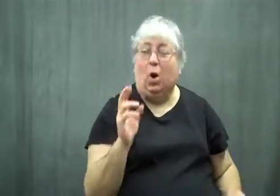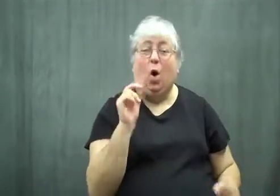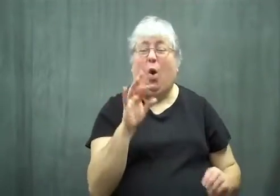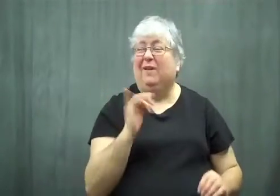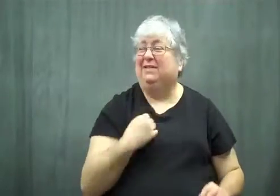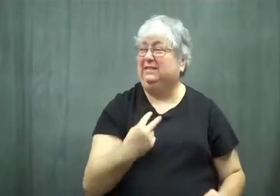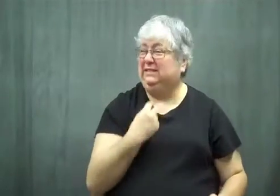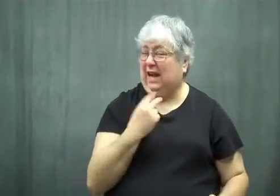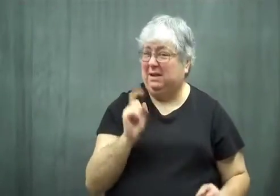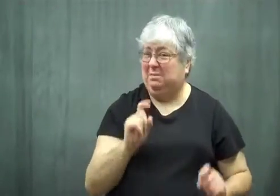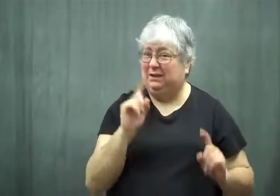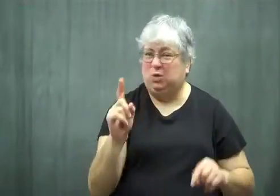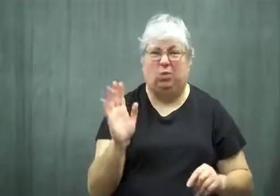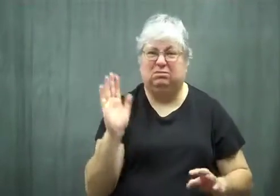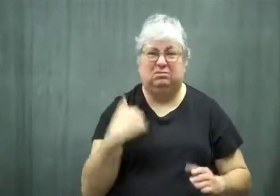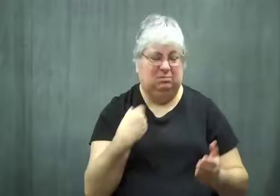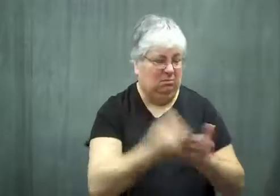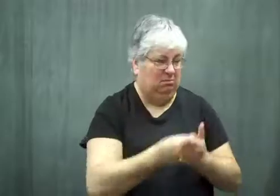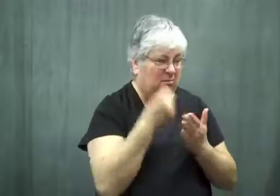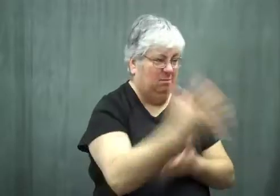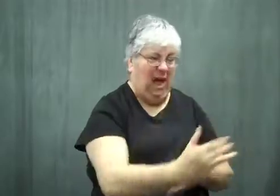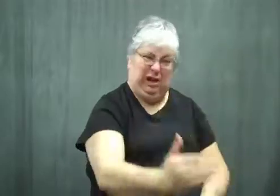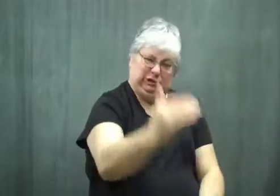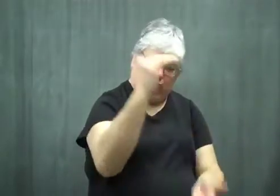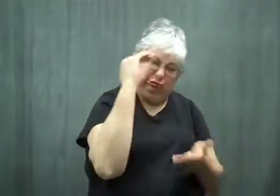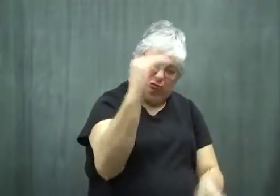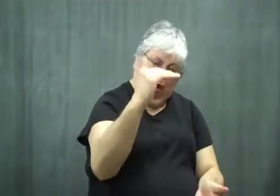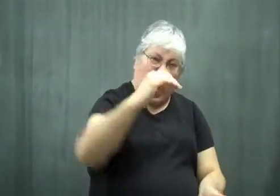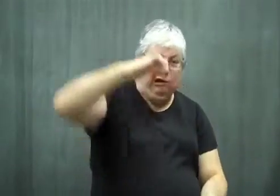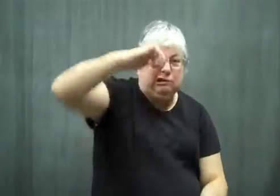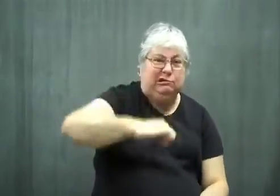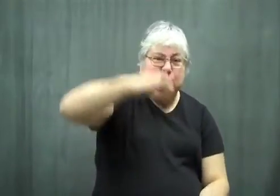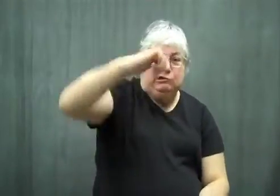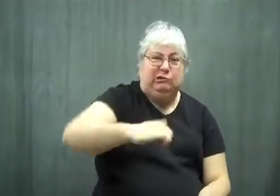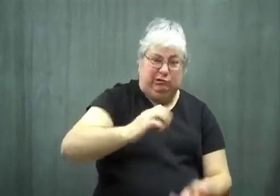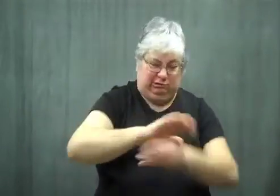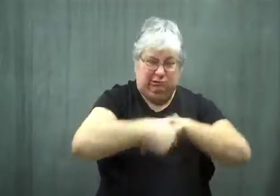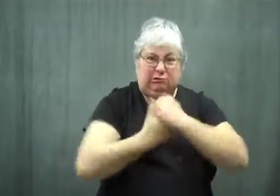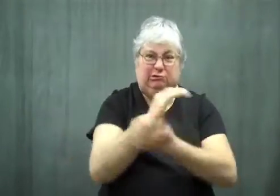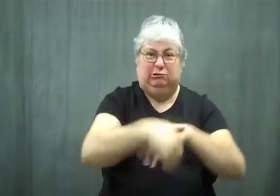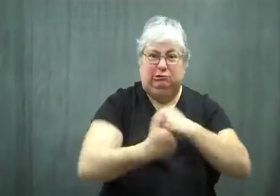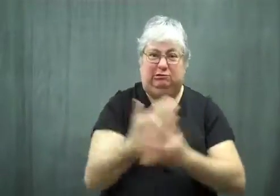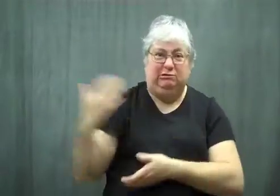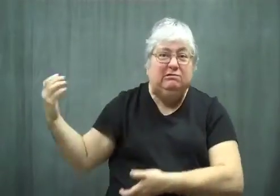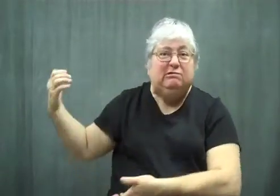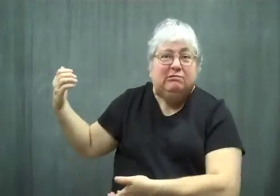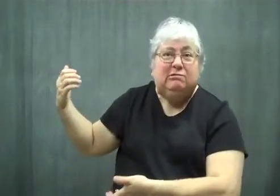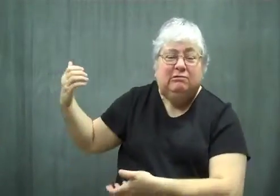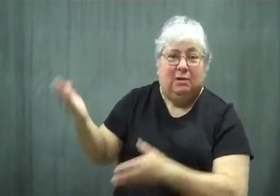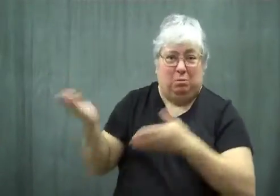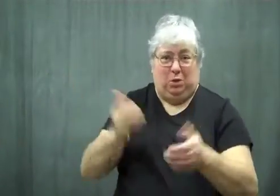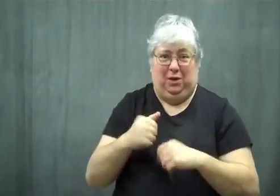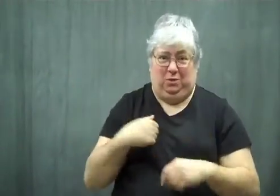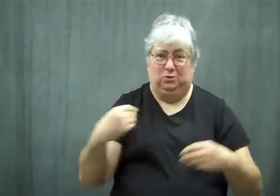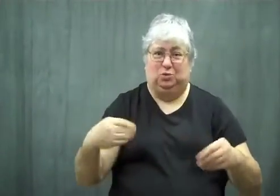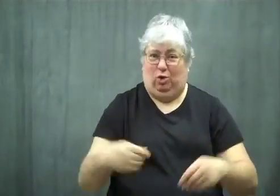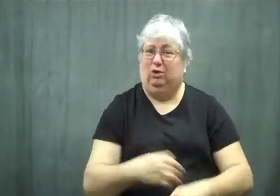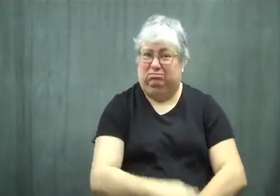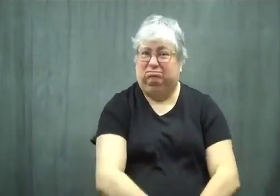Or if I have to go, I'll get a gallon size jug of hand sanitizer and haul it with me to the store!